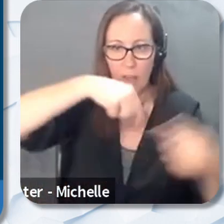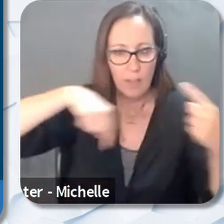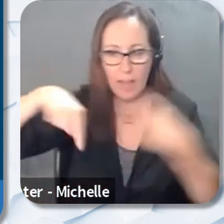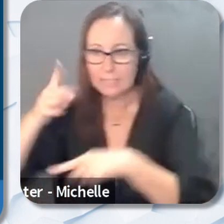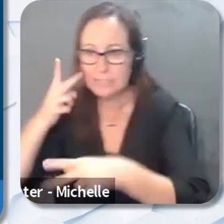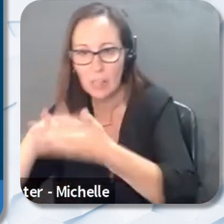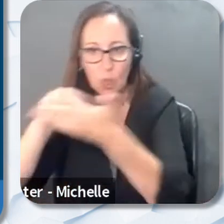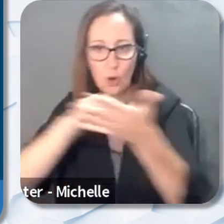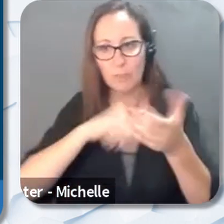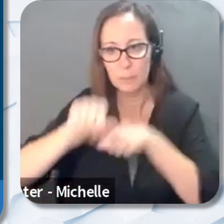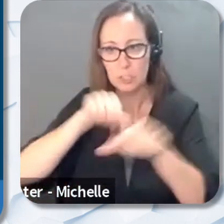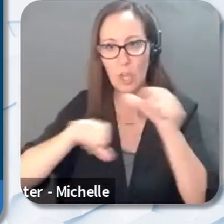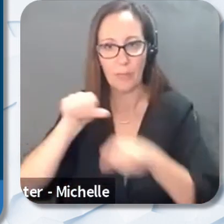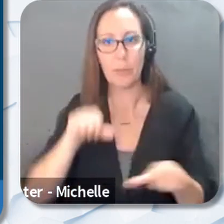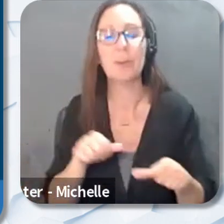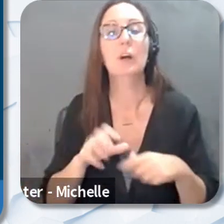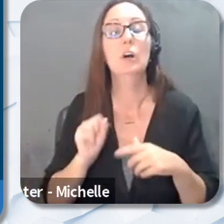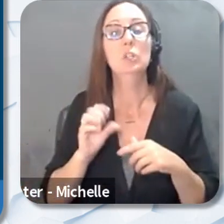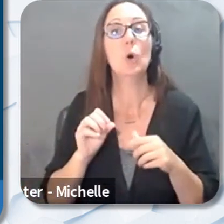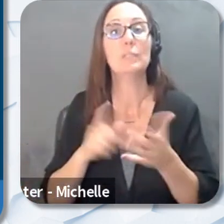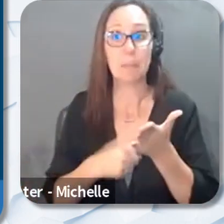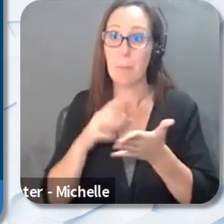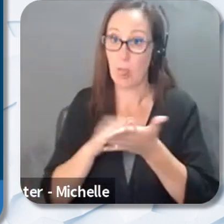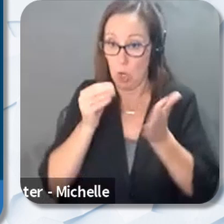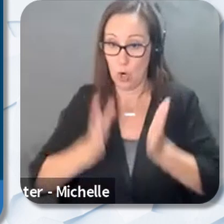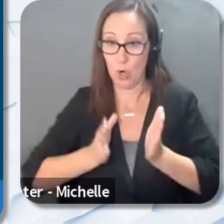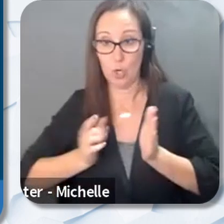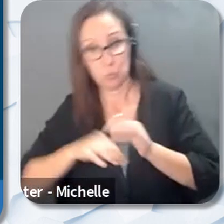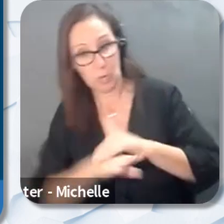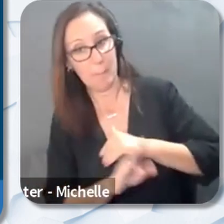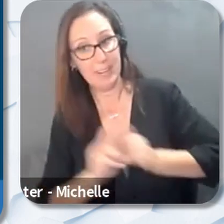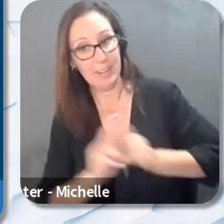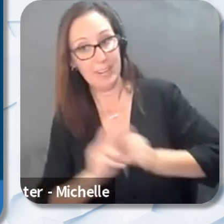Sometimes you know the learners will come into kindergarten and the kindergarten learning